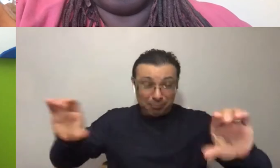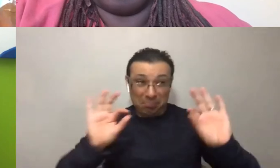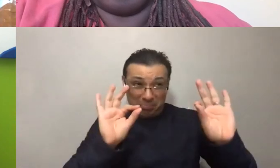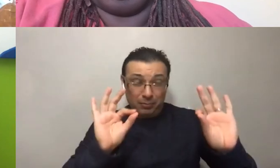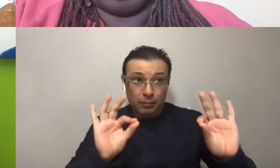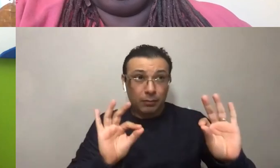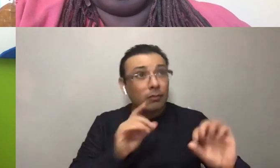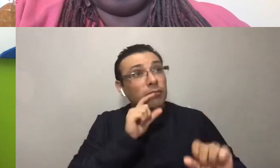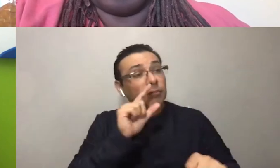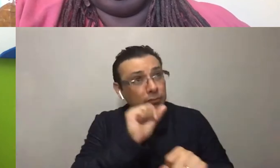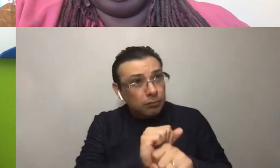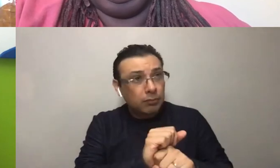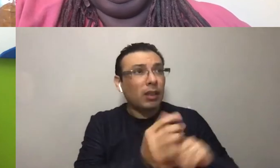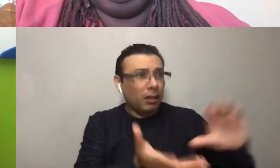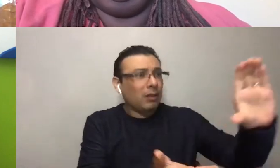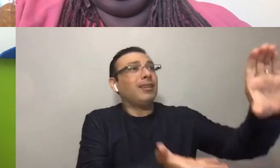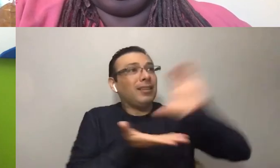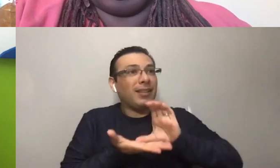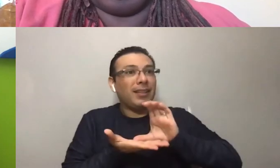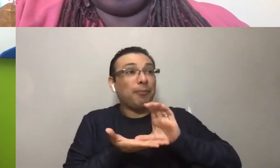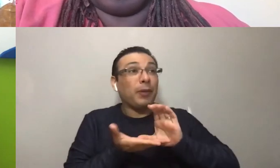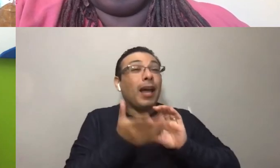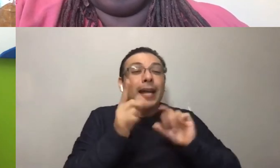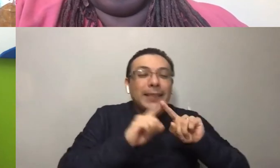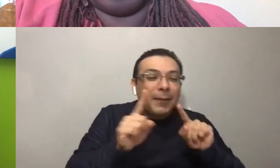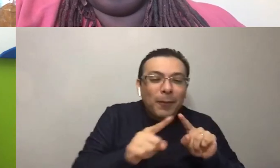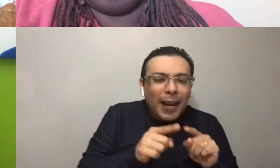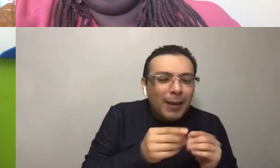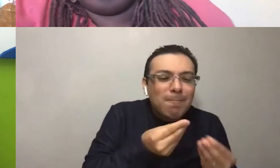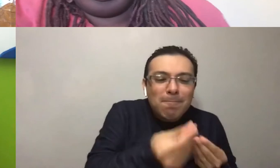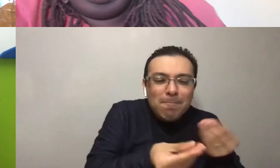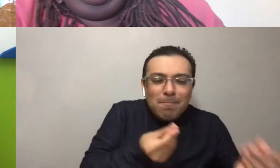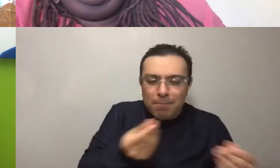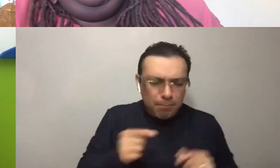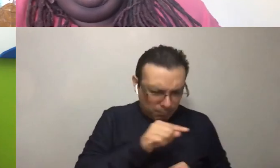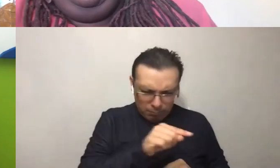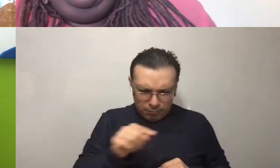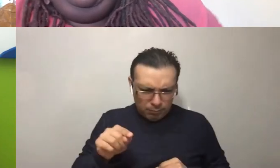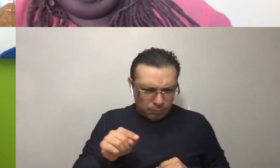and you don’t see any disability organizations ... We can’t be relying on other communities